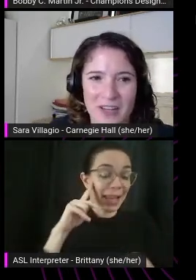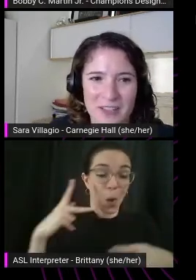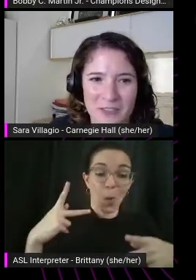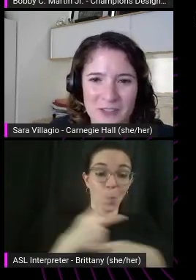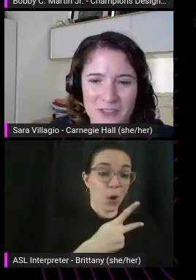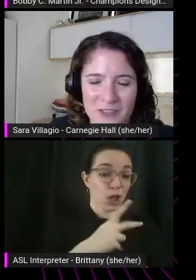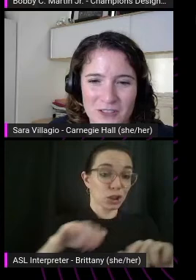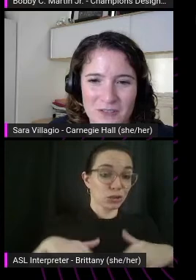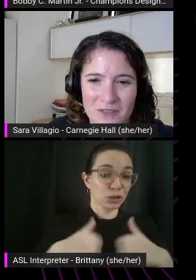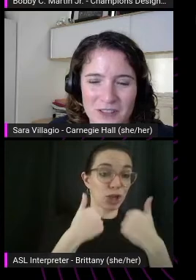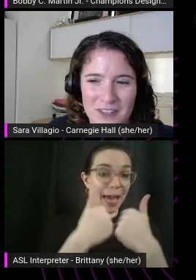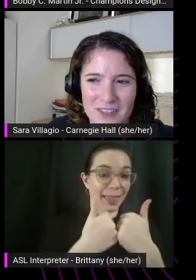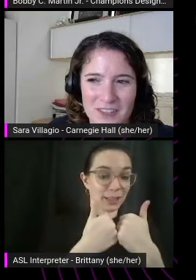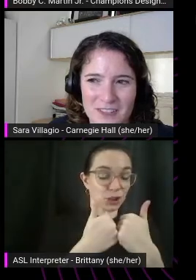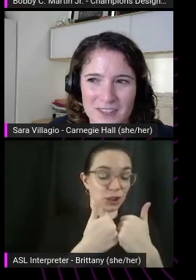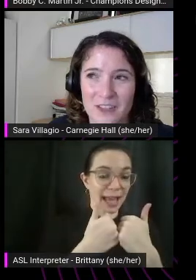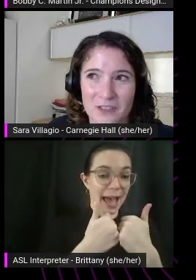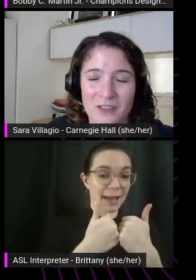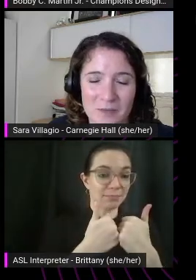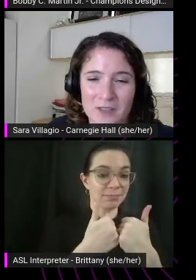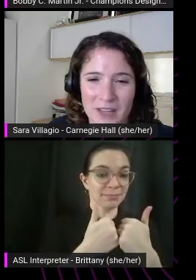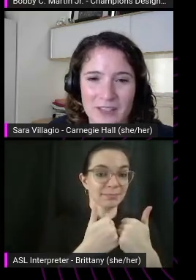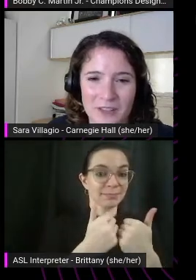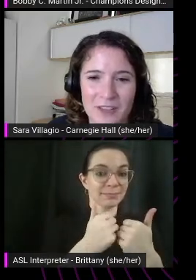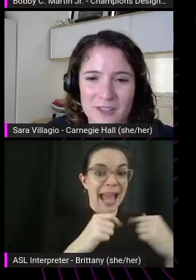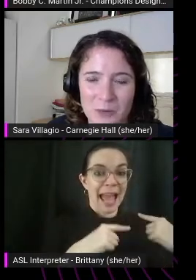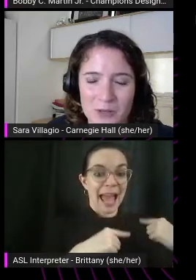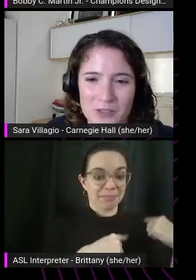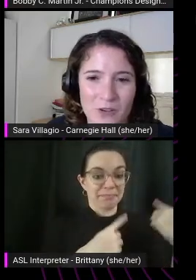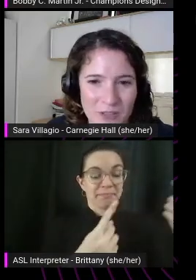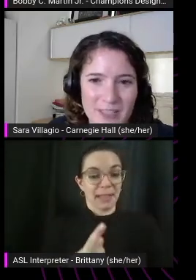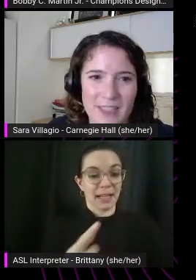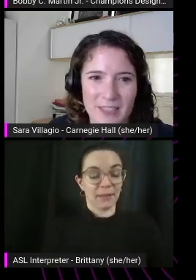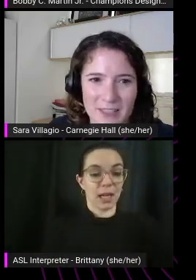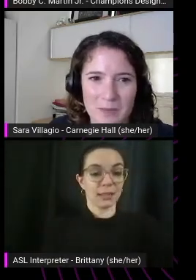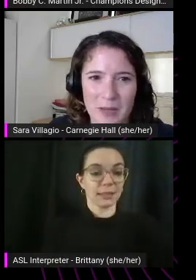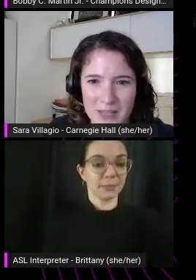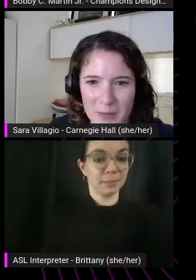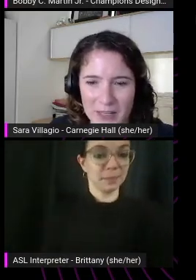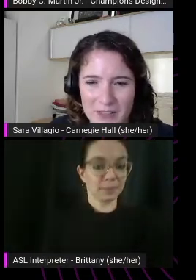that any of us could have, that could have come to any of us was Covid-19 and the pandemic.